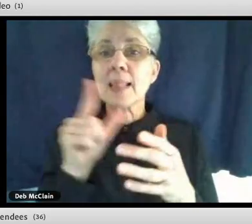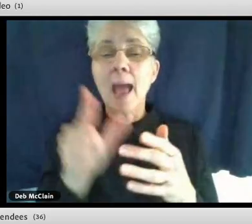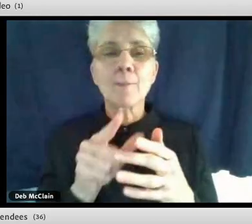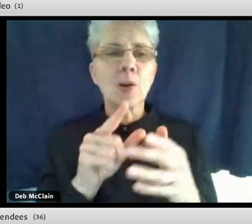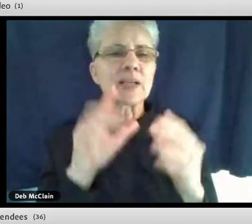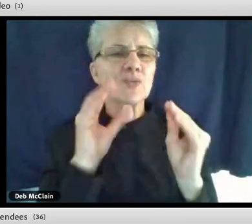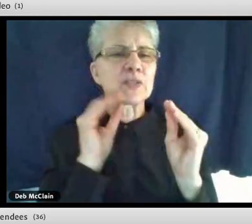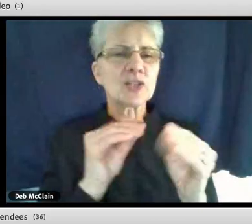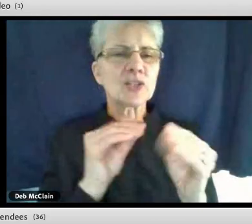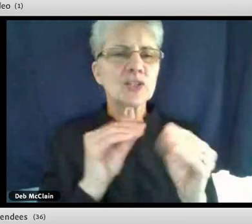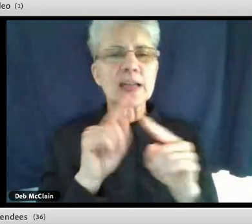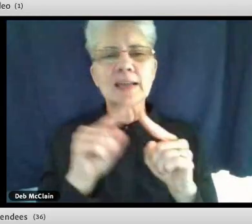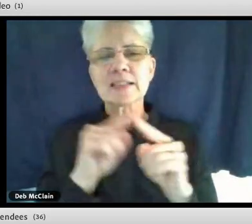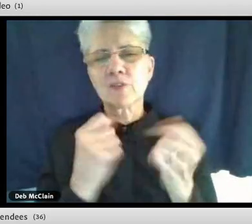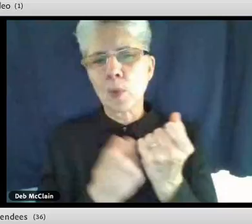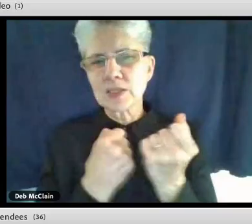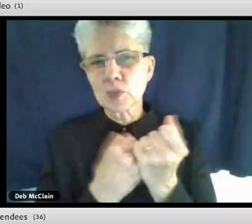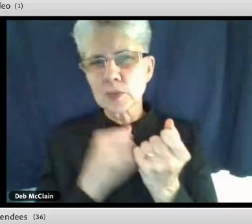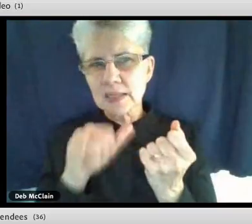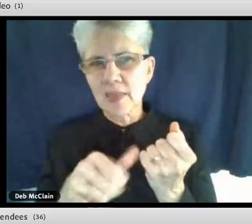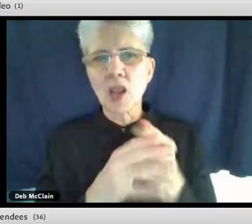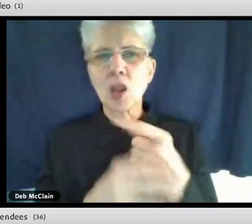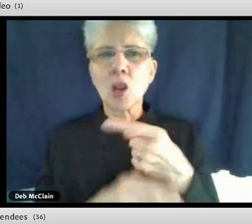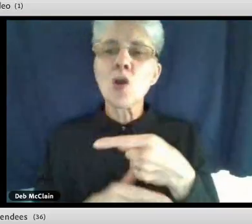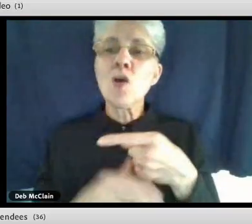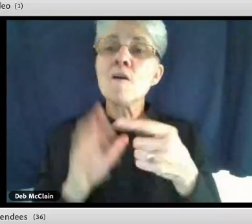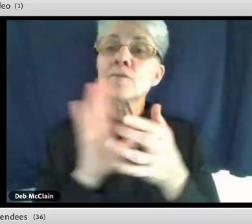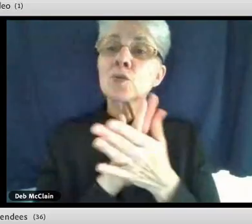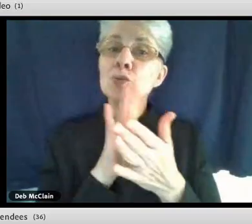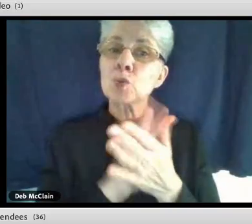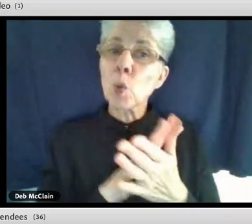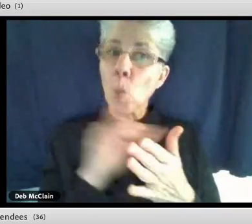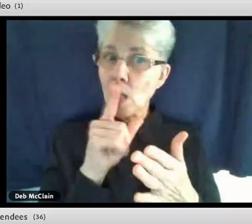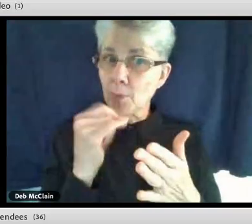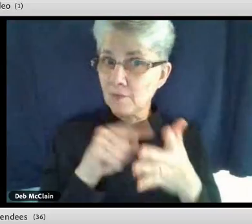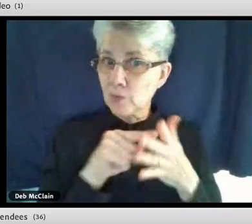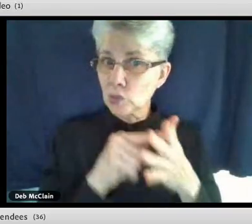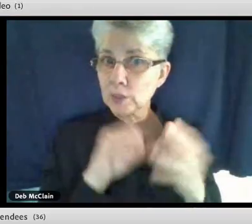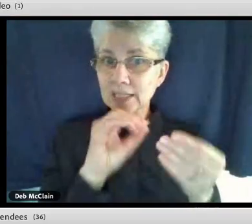There's information for academic libraries, supporting teaching and some different resources there.